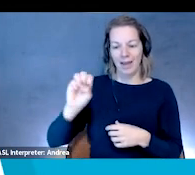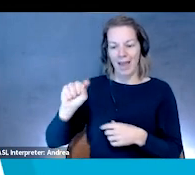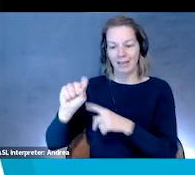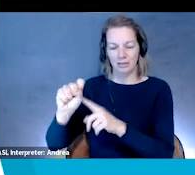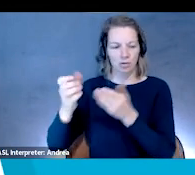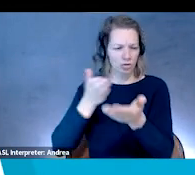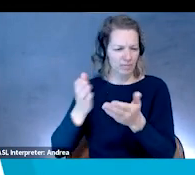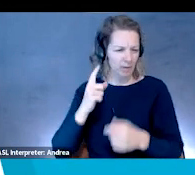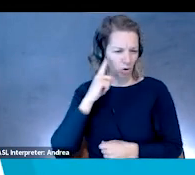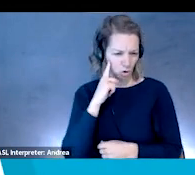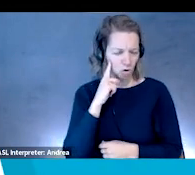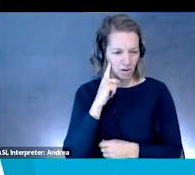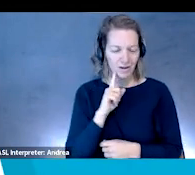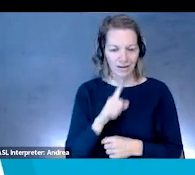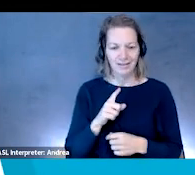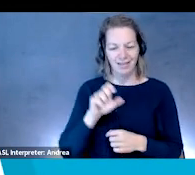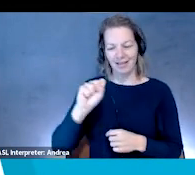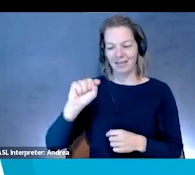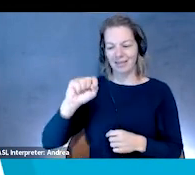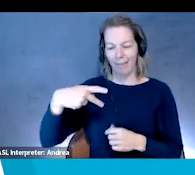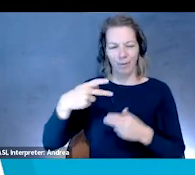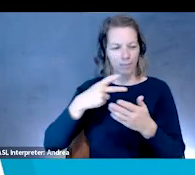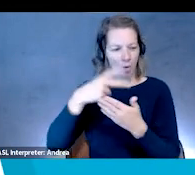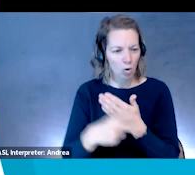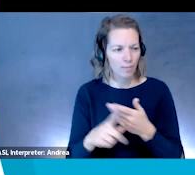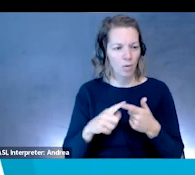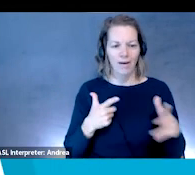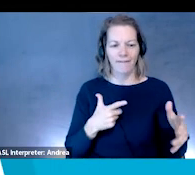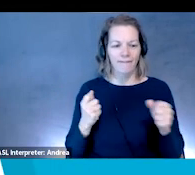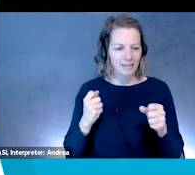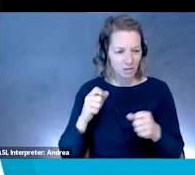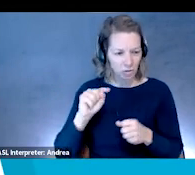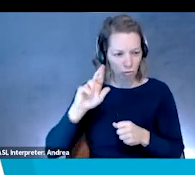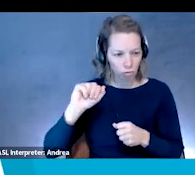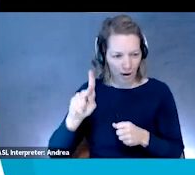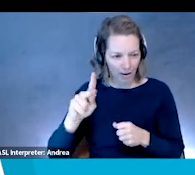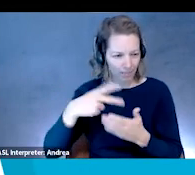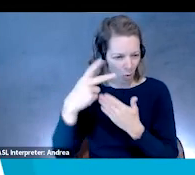SERVICES HOW THOSE INTERACT CAN DRS SERVICES AND THE OTHER